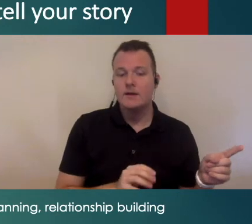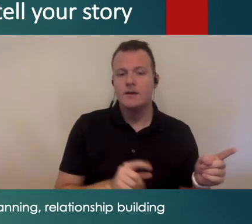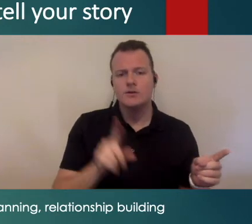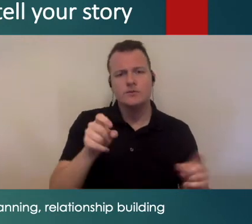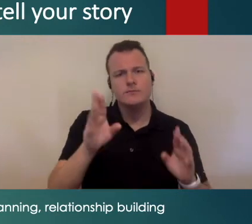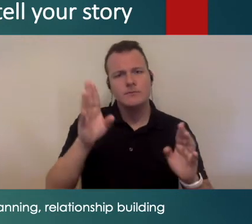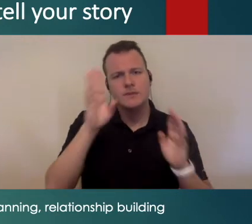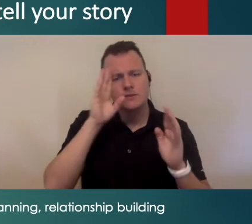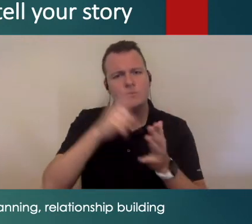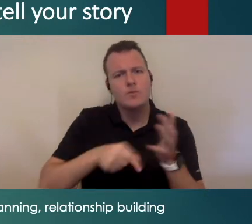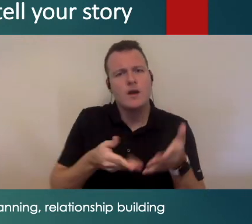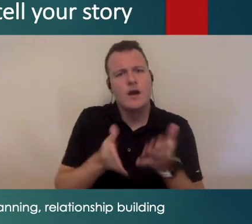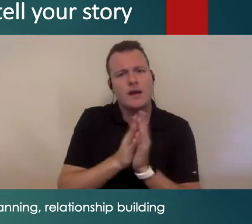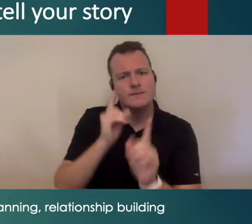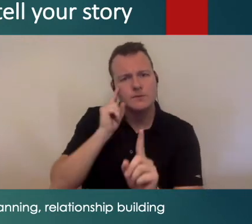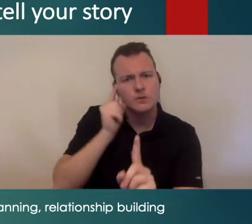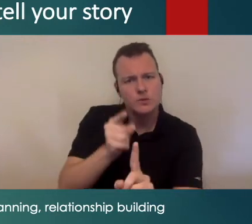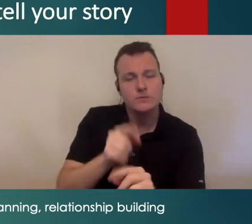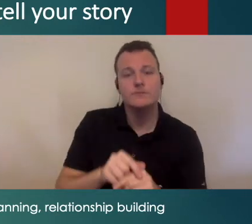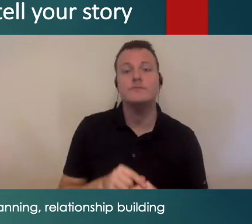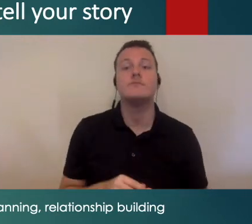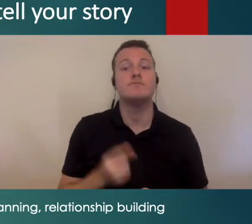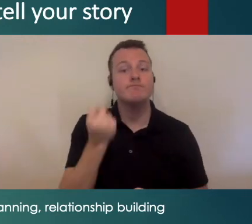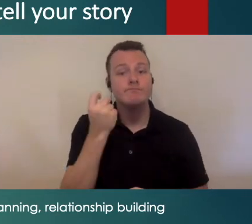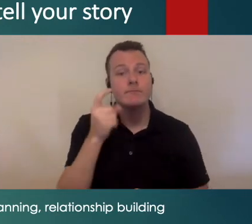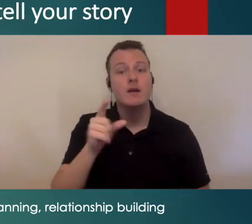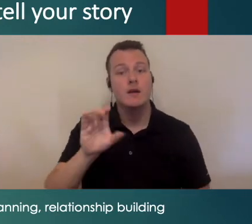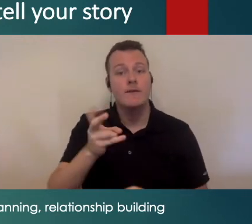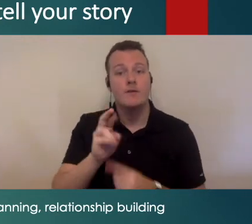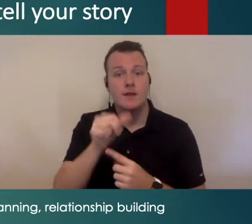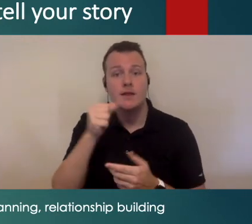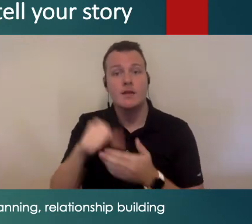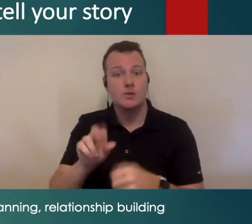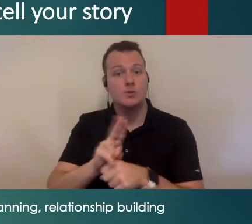being asked of you, but when you do use a cover letter, you want to make sure you